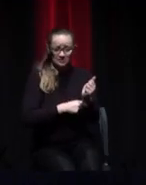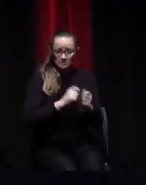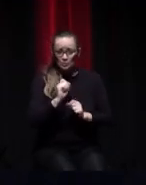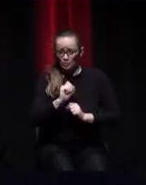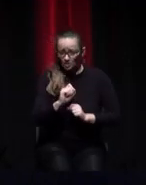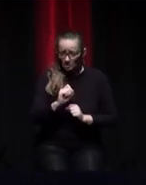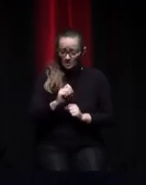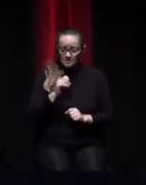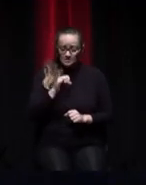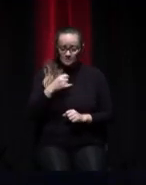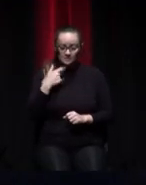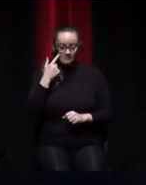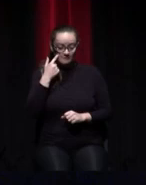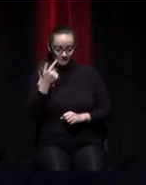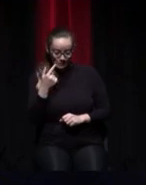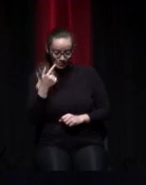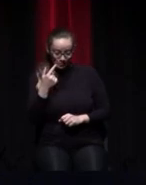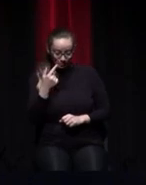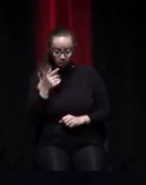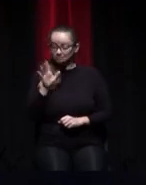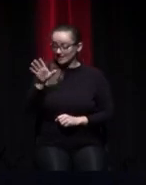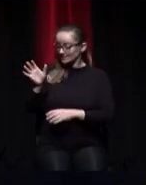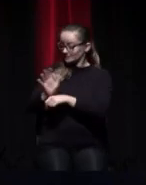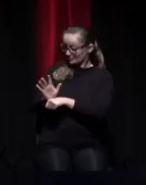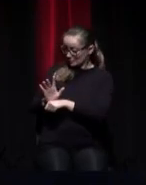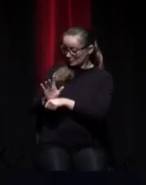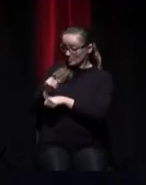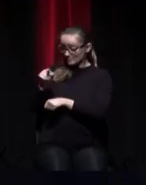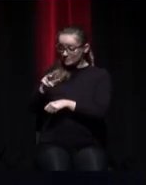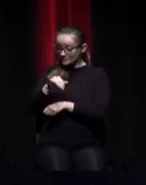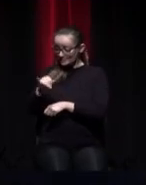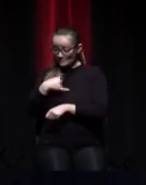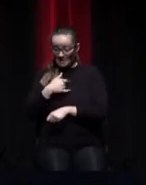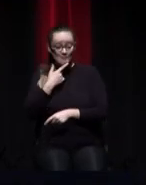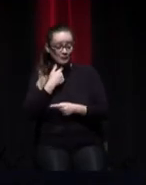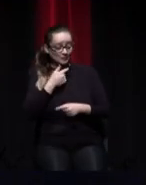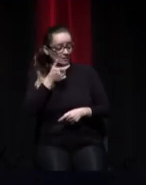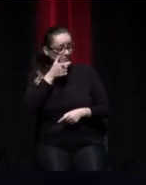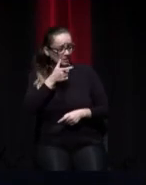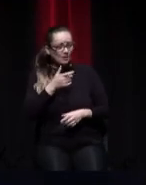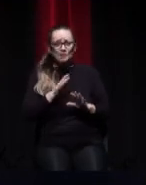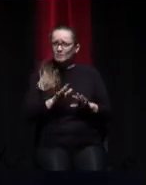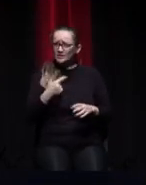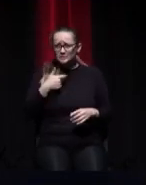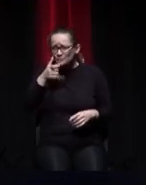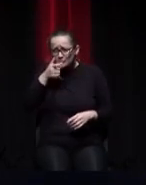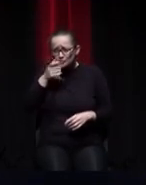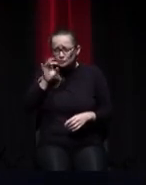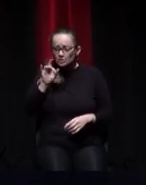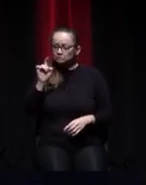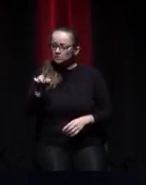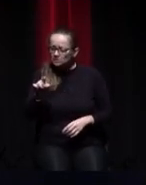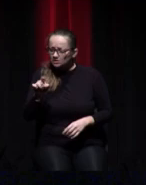If you've watched this thing, you may also want to watch... But I haven't watched that "what", just clicked to see what it was,